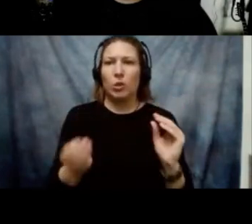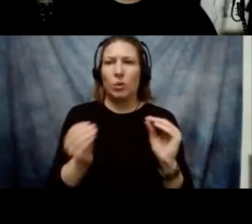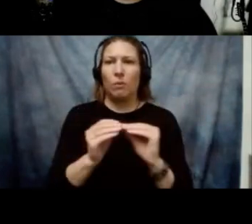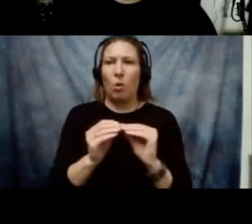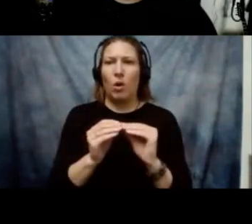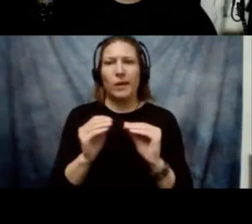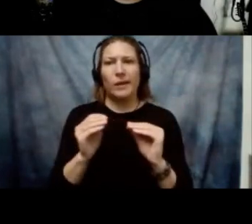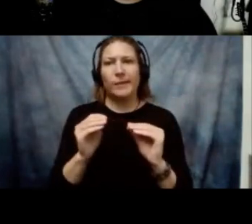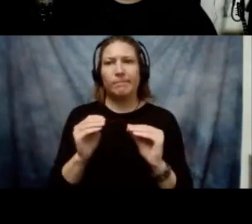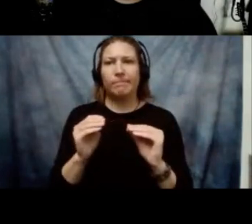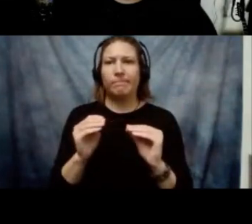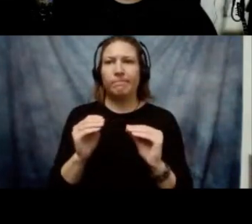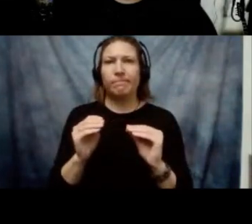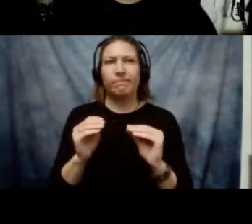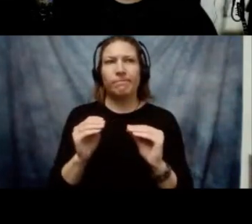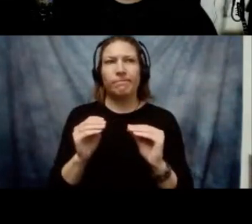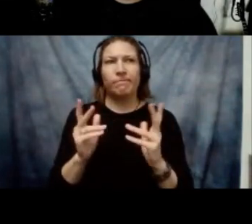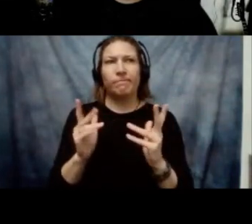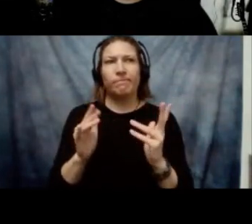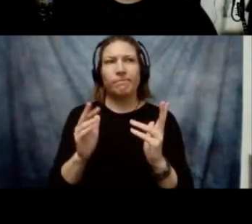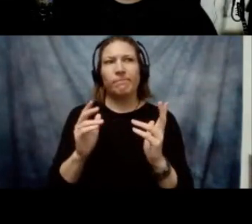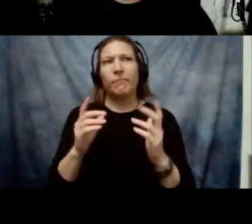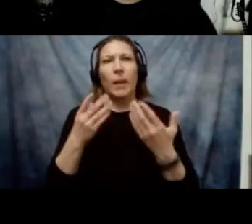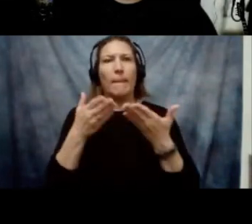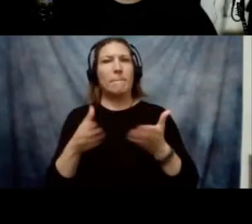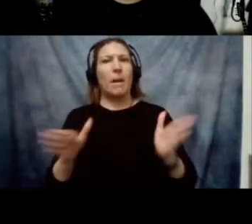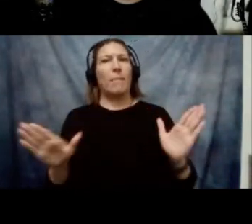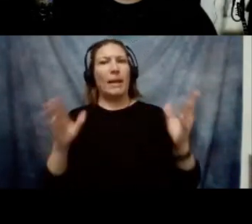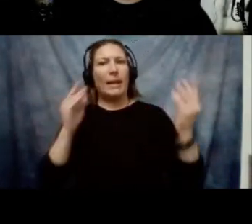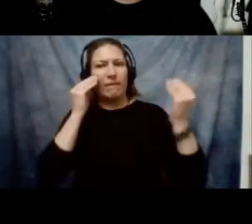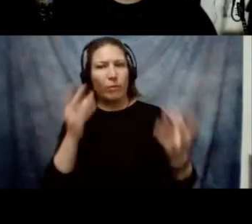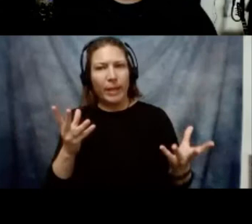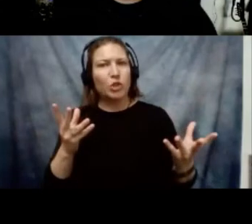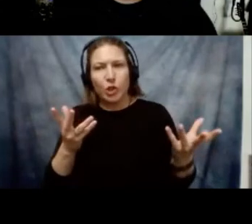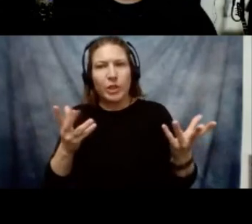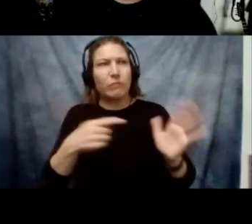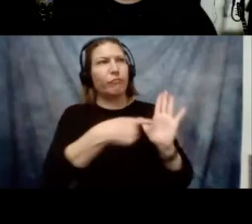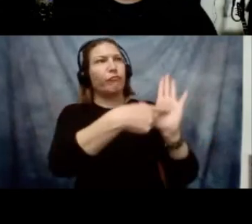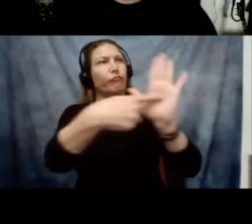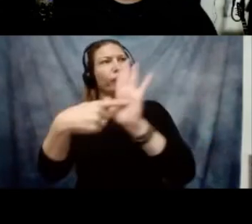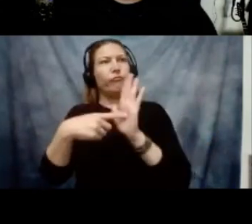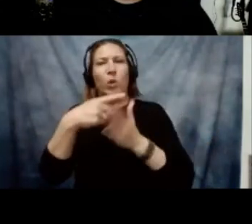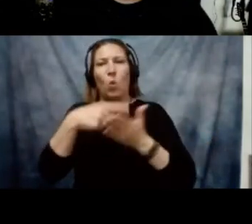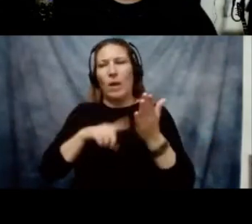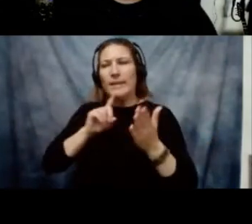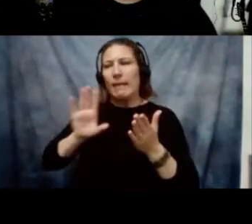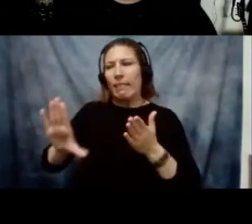specifically around accessibility yeah you know chris willis from like torah had posted that um